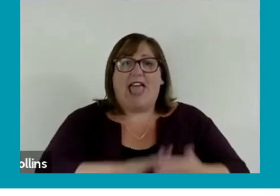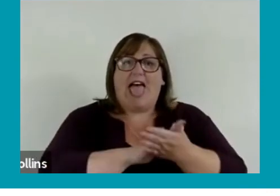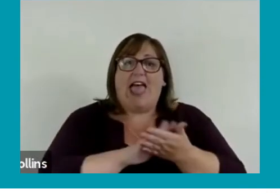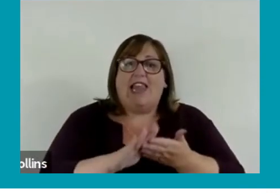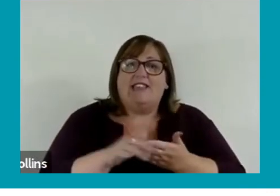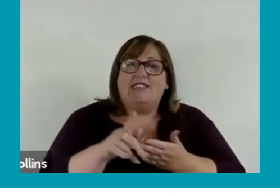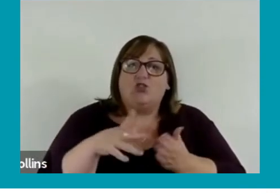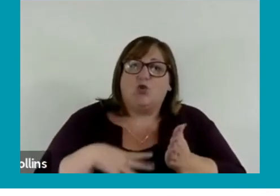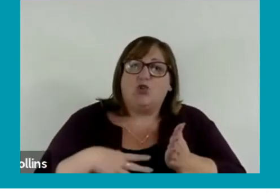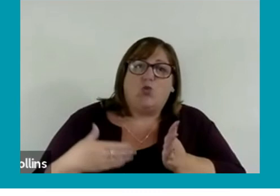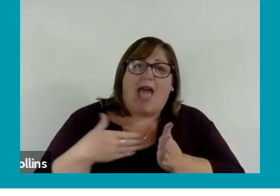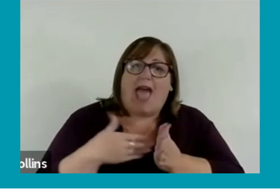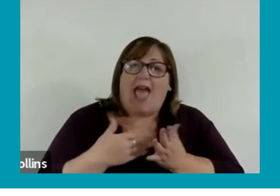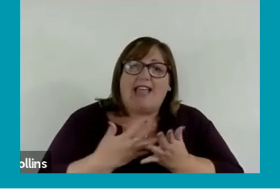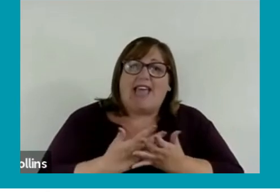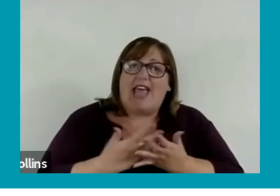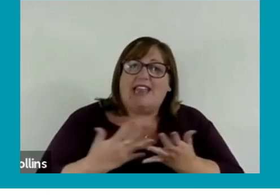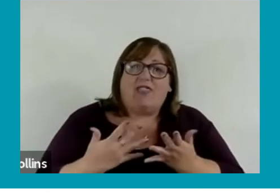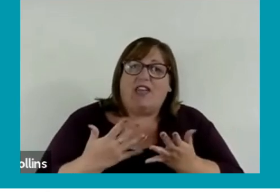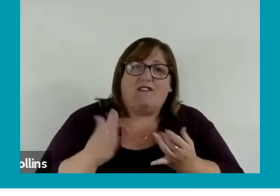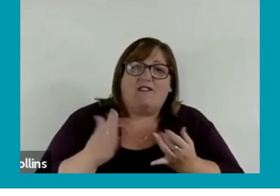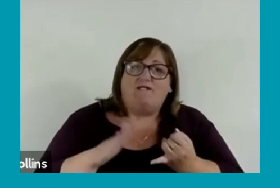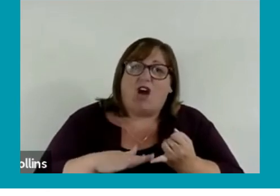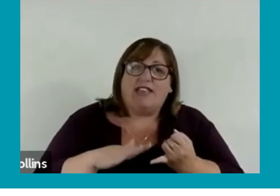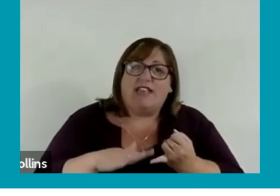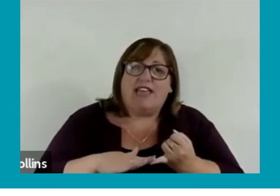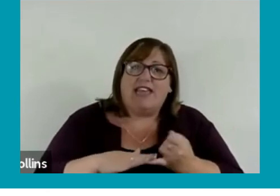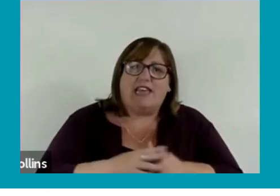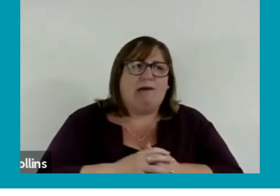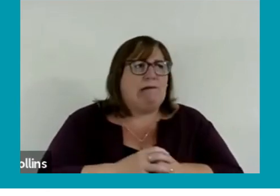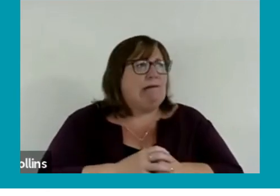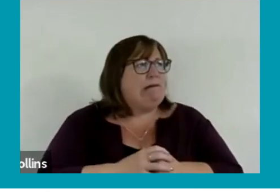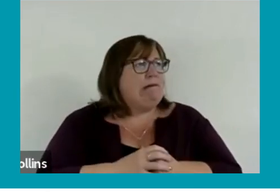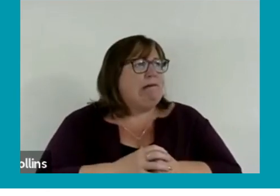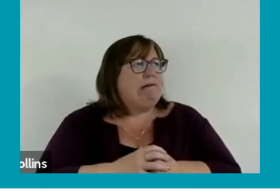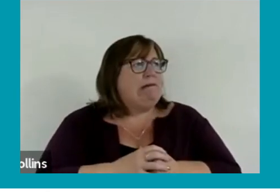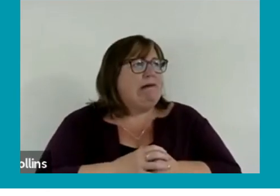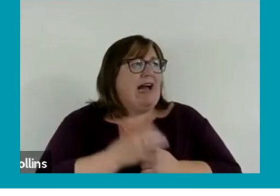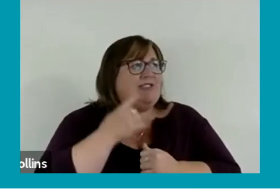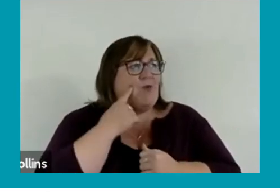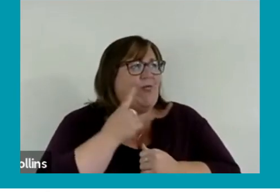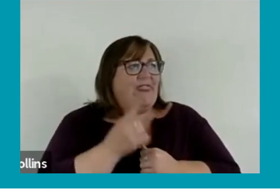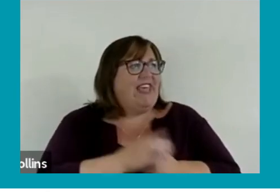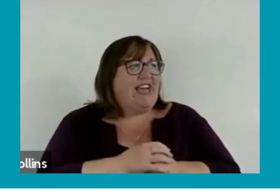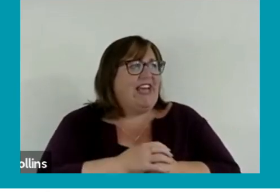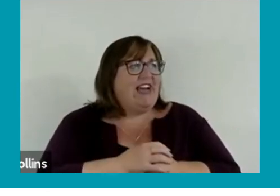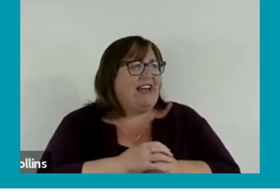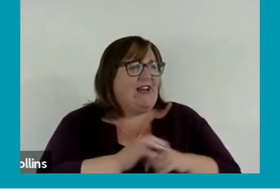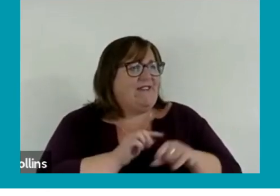go to some Q&A's i i don't think i could possibly follow what nicole's just said because she's just